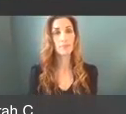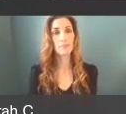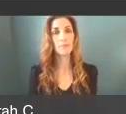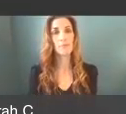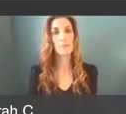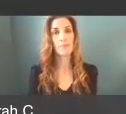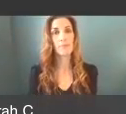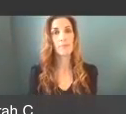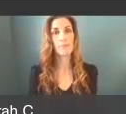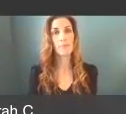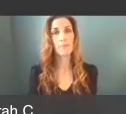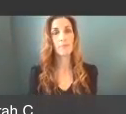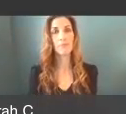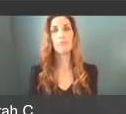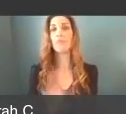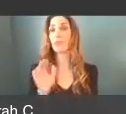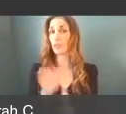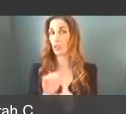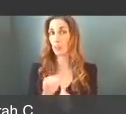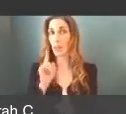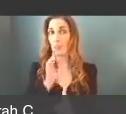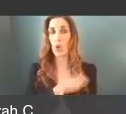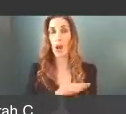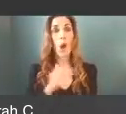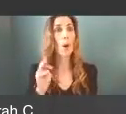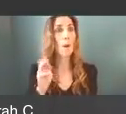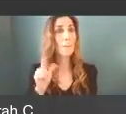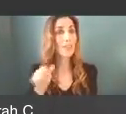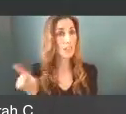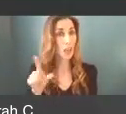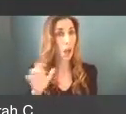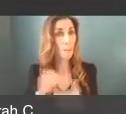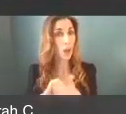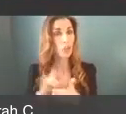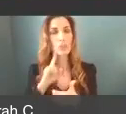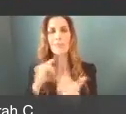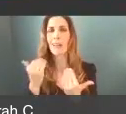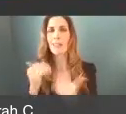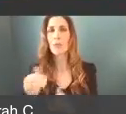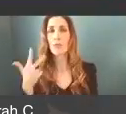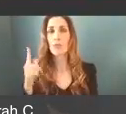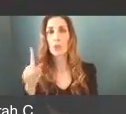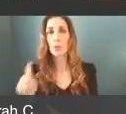[Staff] Just as a reminder to our media partners, we have a limit of three questions per reporter today.